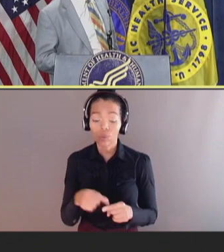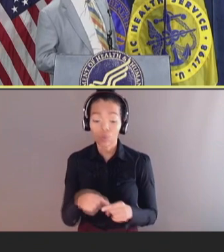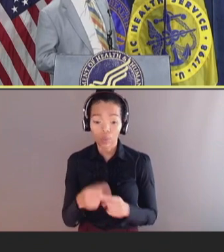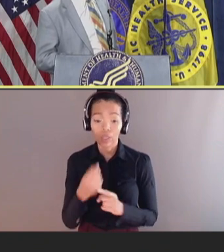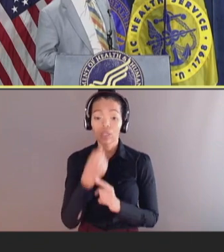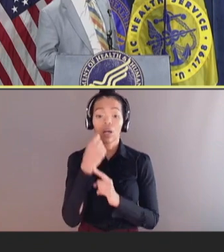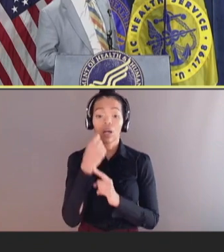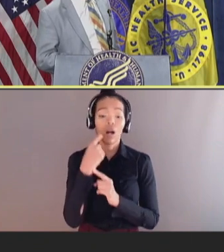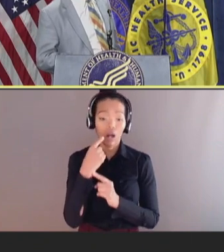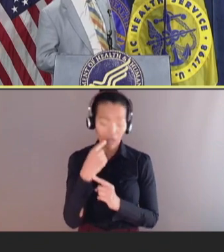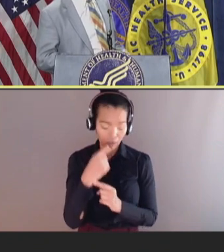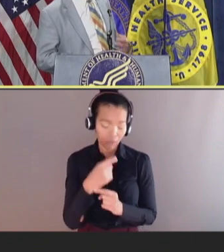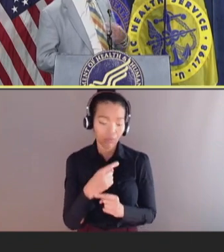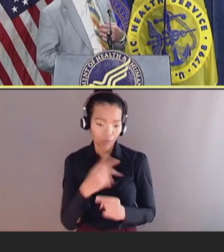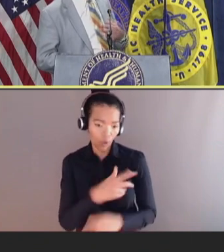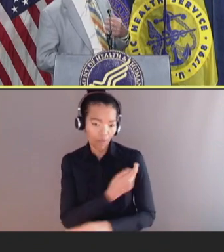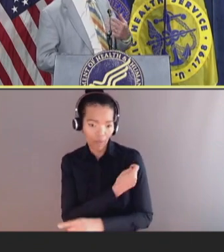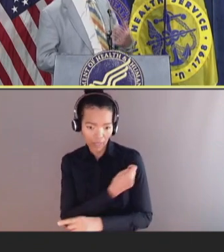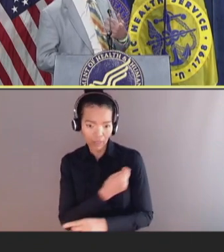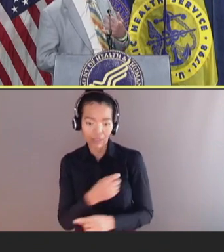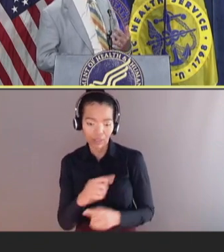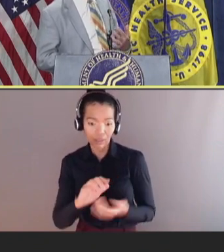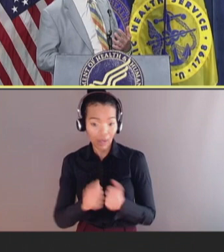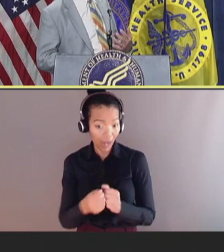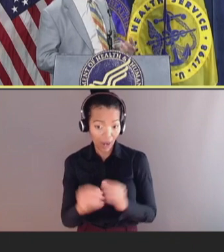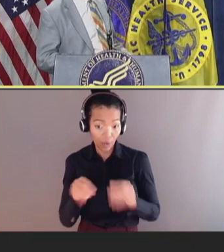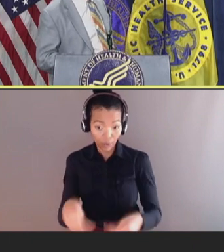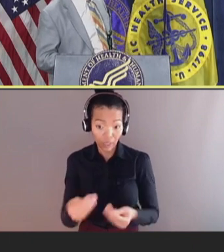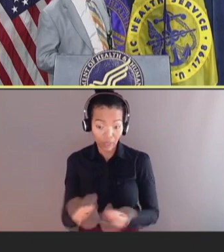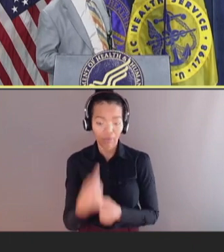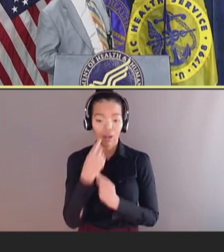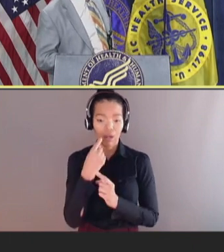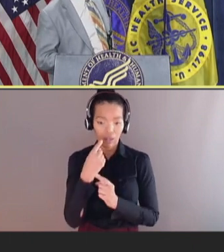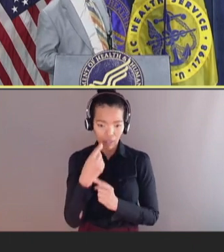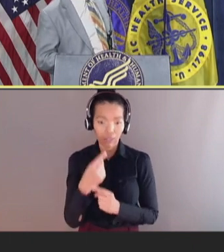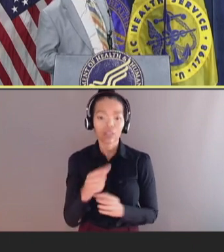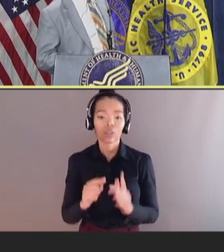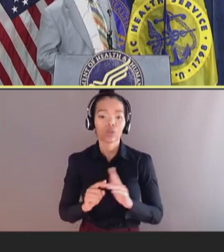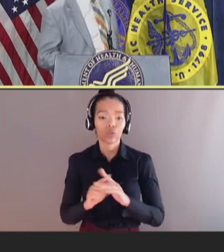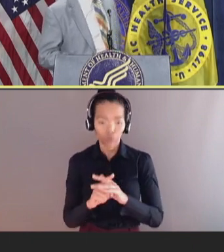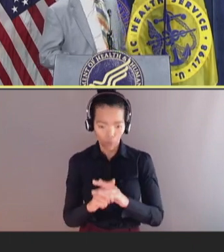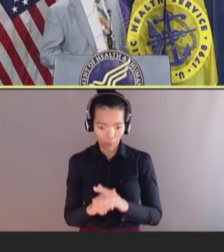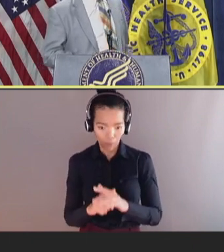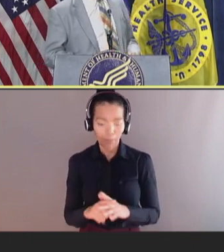that was the only group that among their lung cells had a significantly elevated